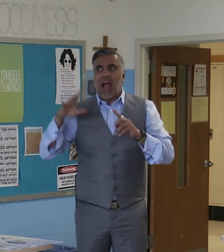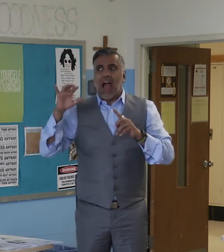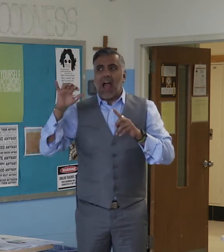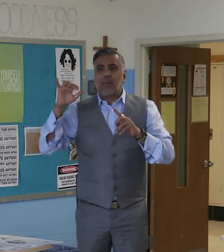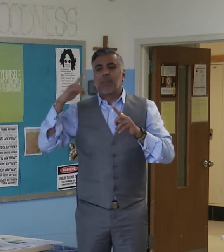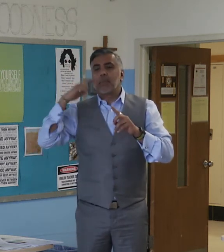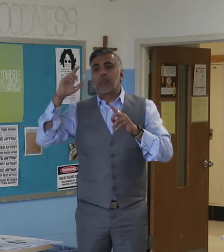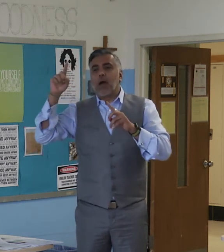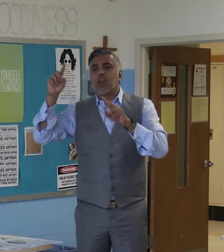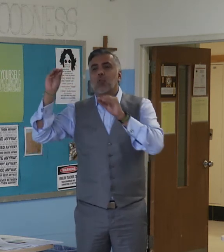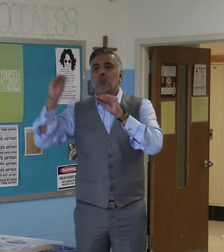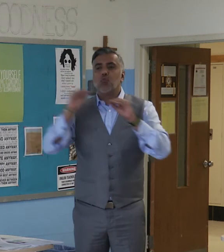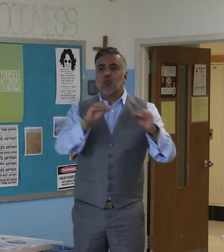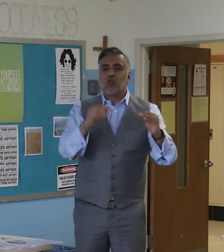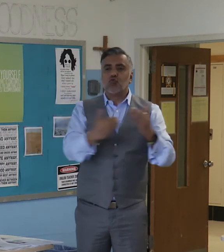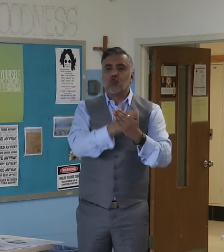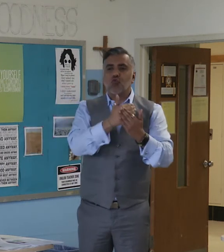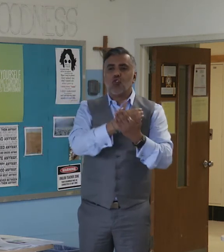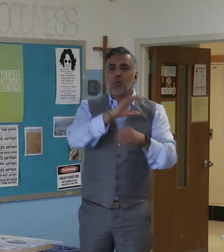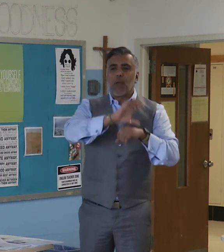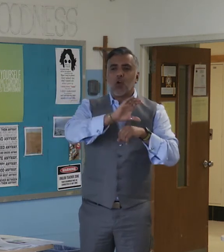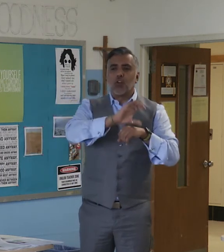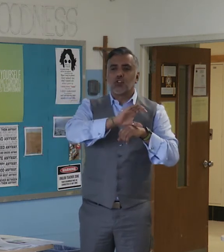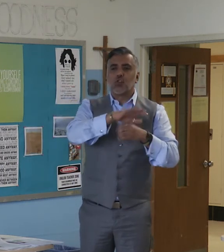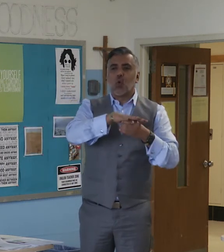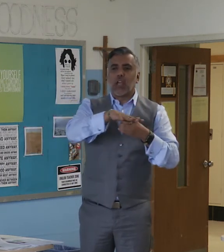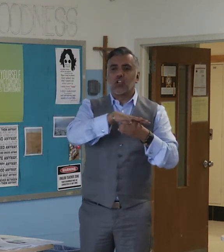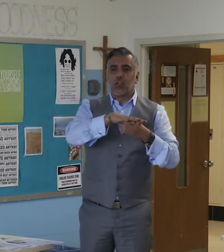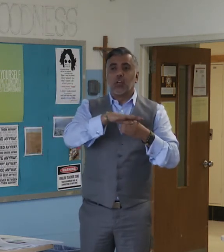a new parish location where this is the center that additional resources are